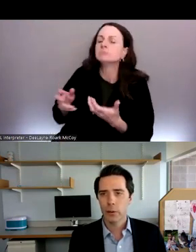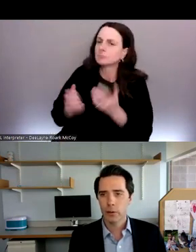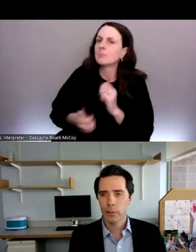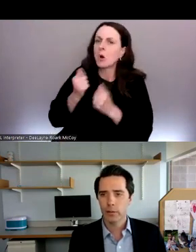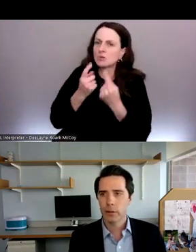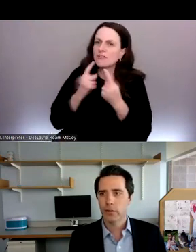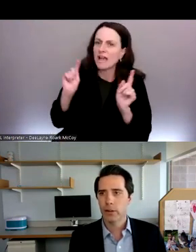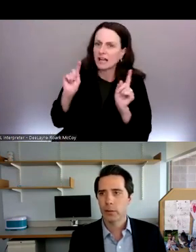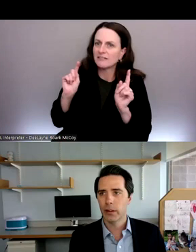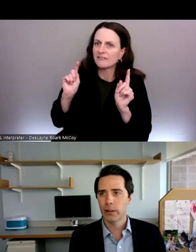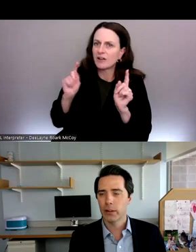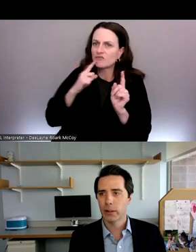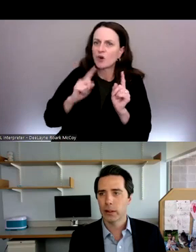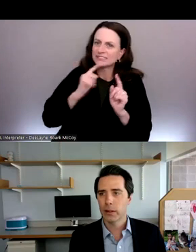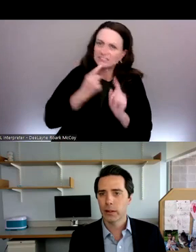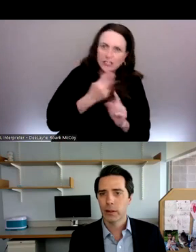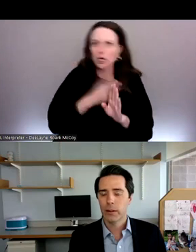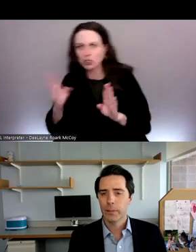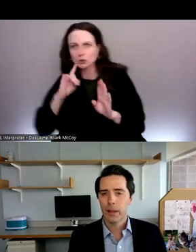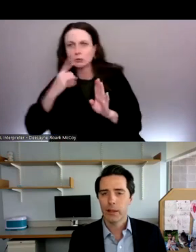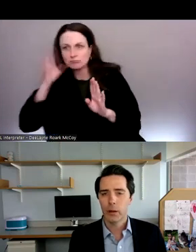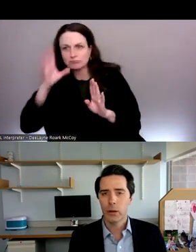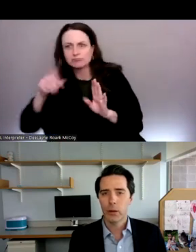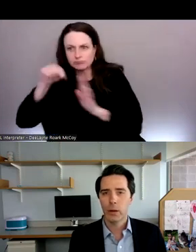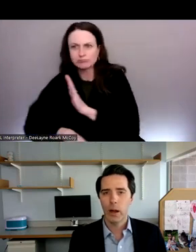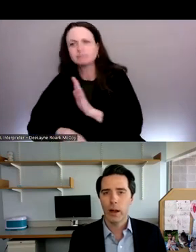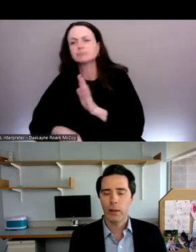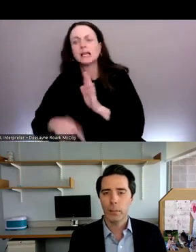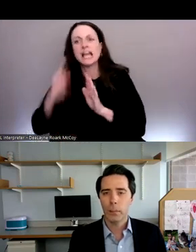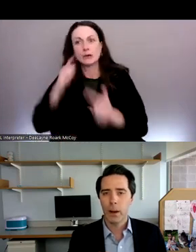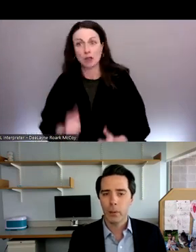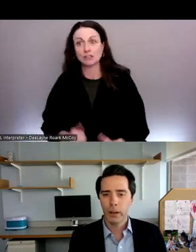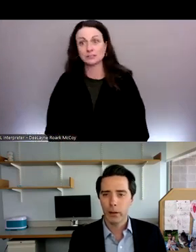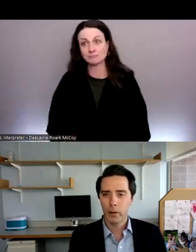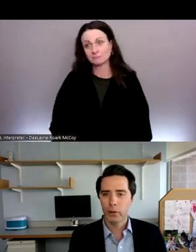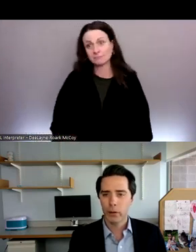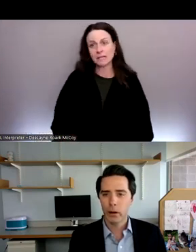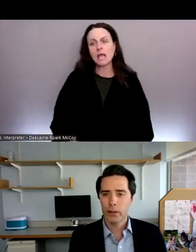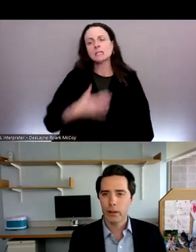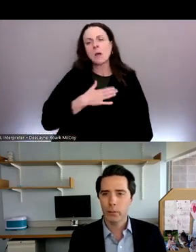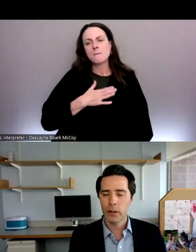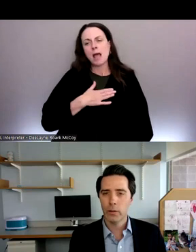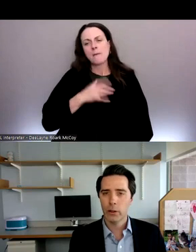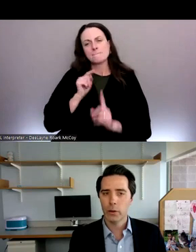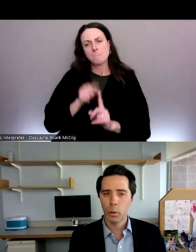treatment for severe to profound hearing loss and so